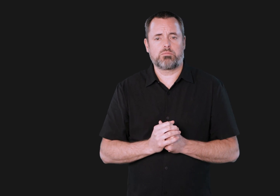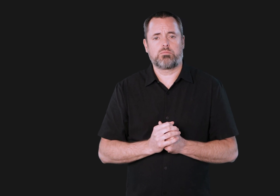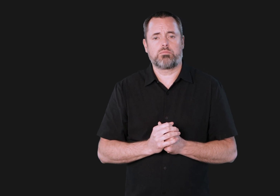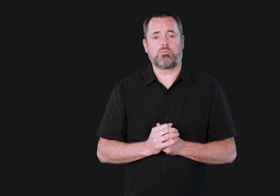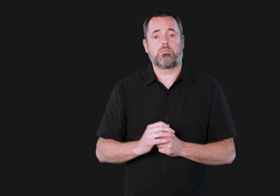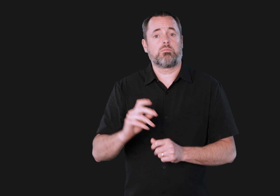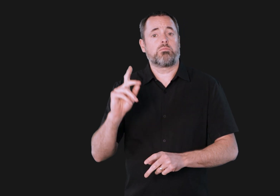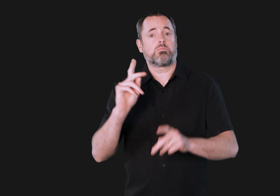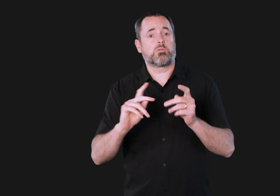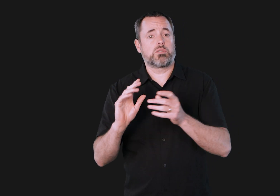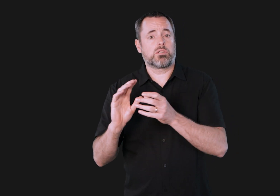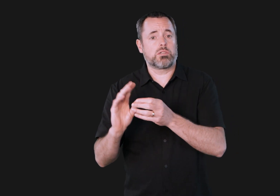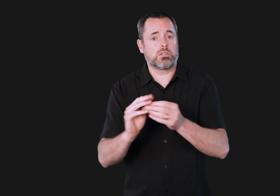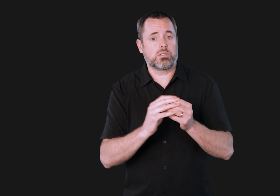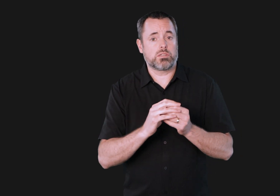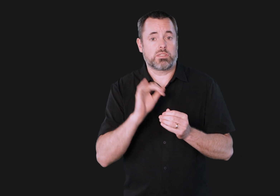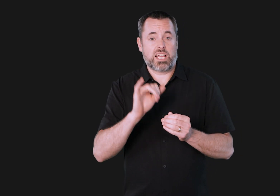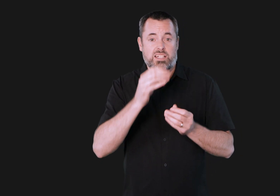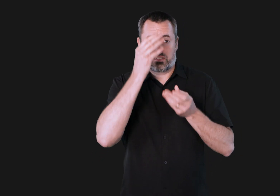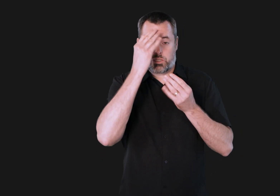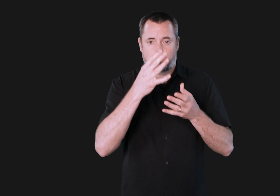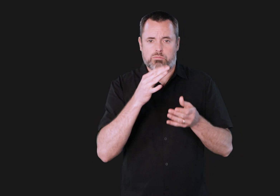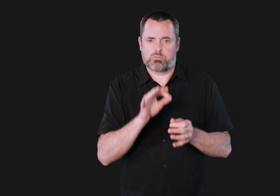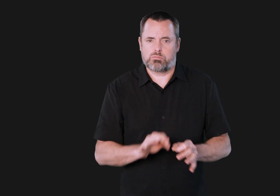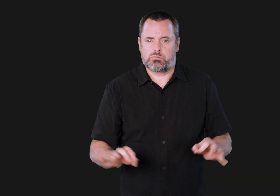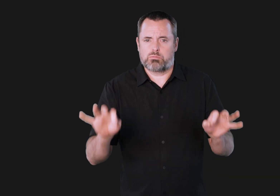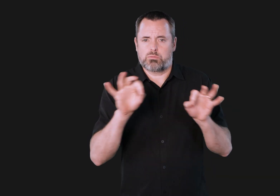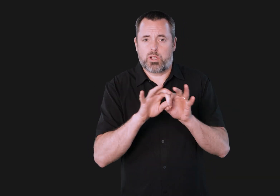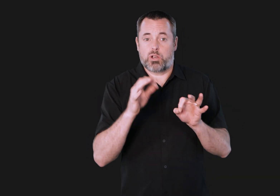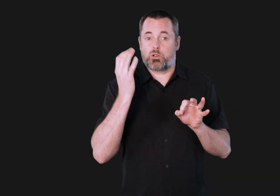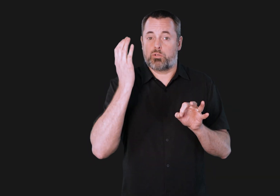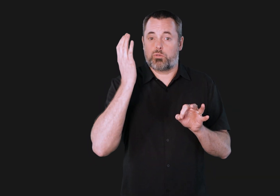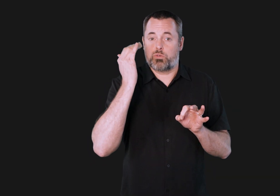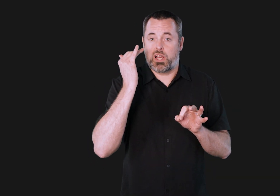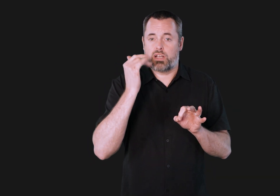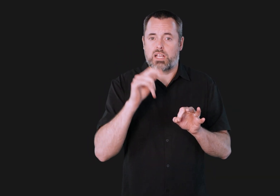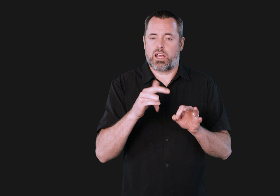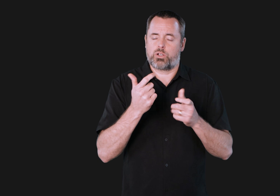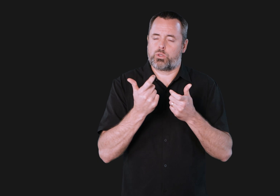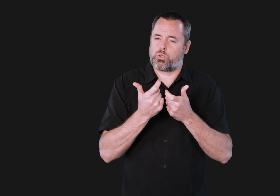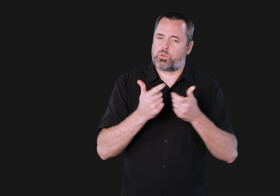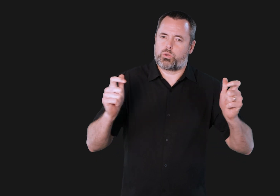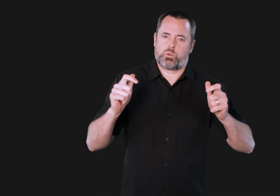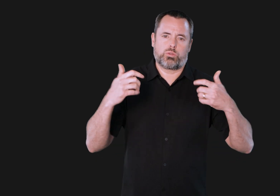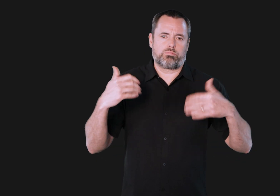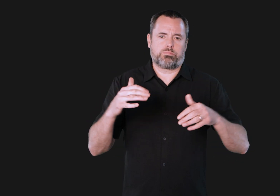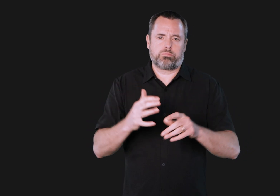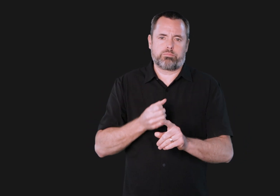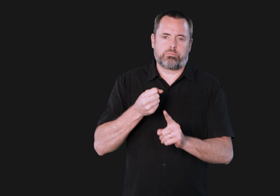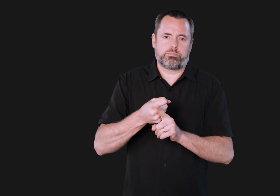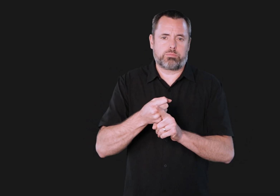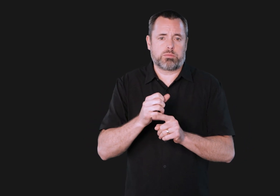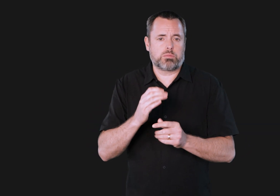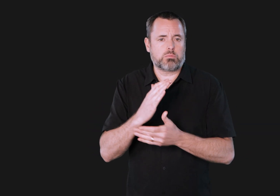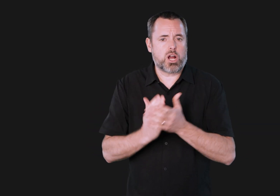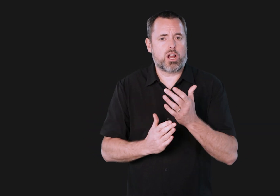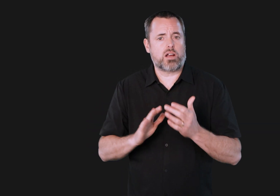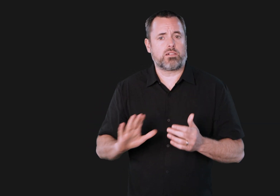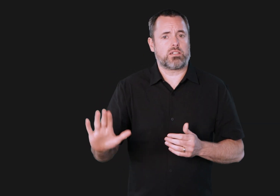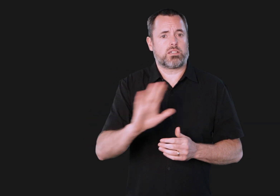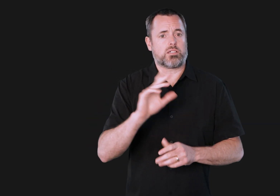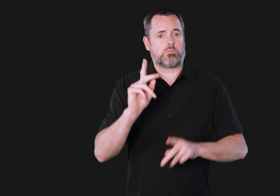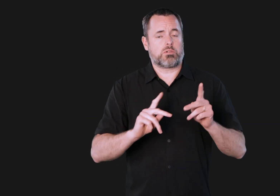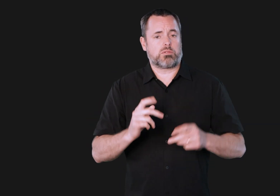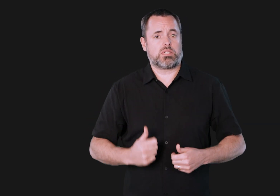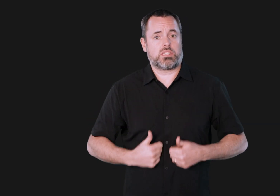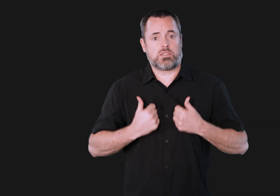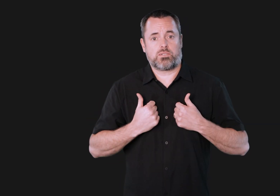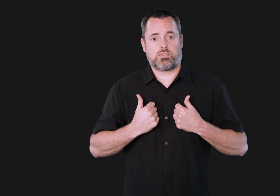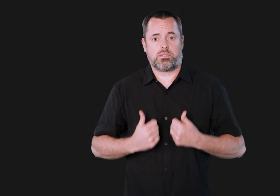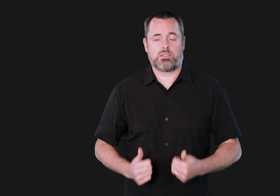People said this information is important because it has such a big effect on all parts of people’s lives.